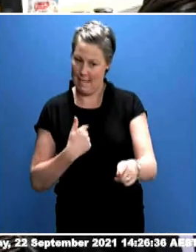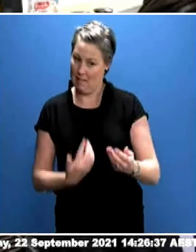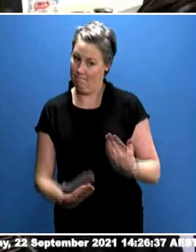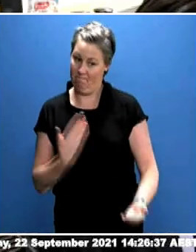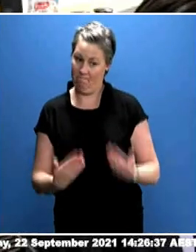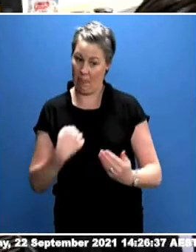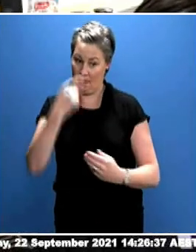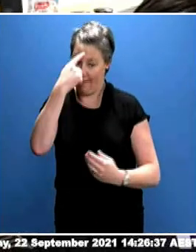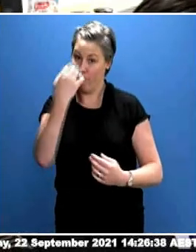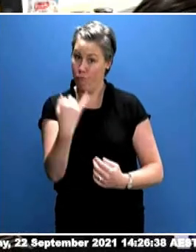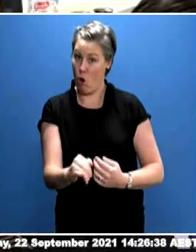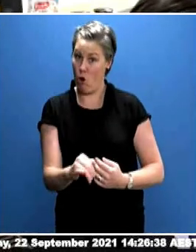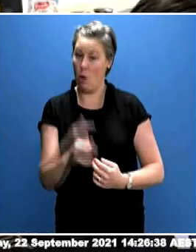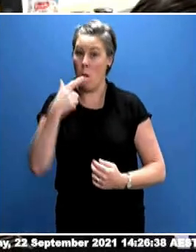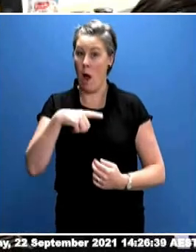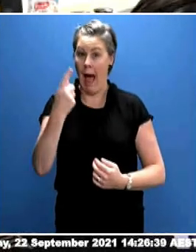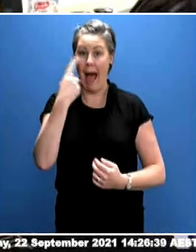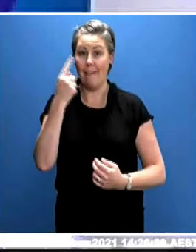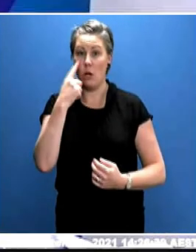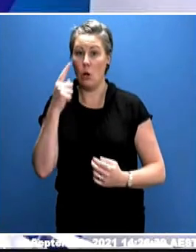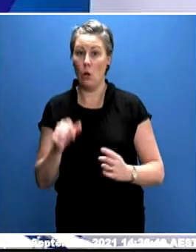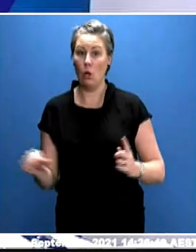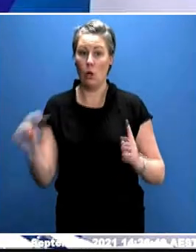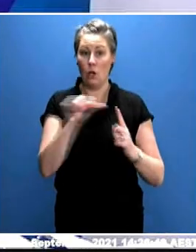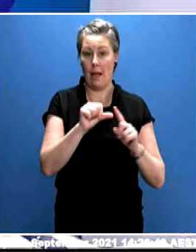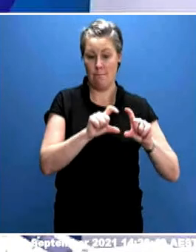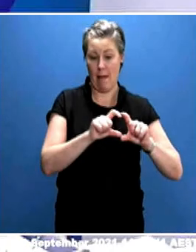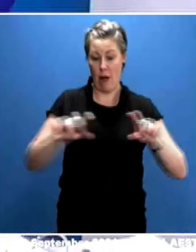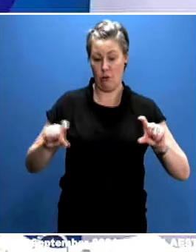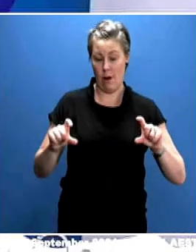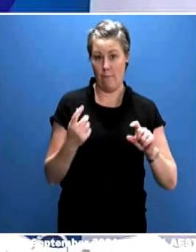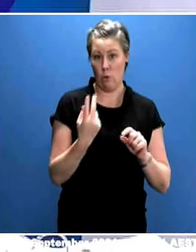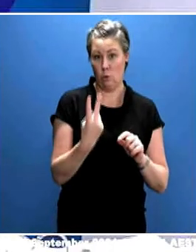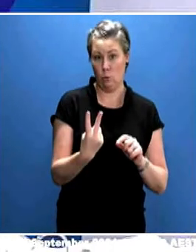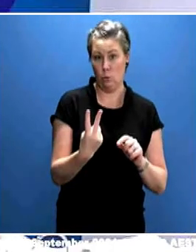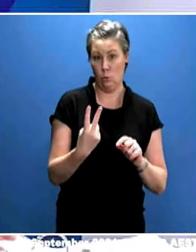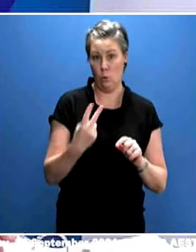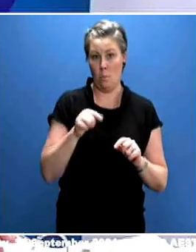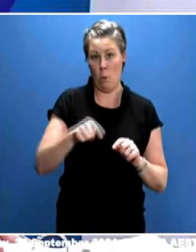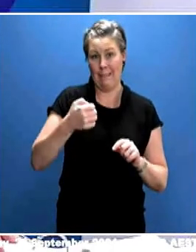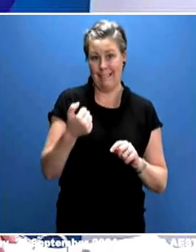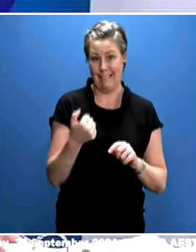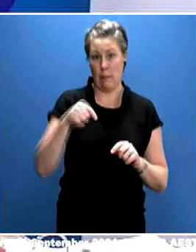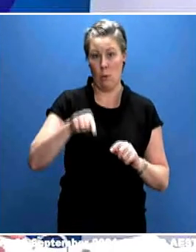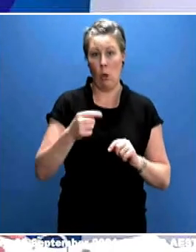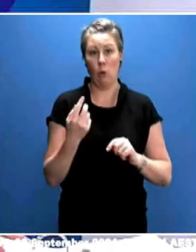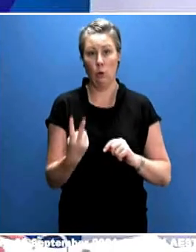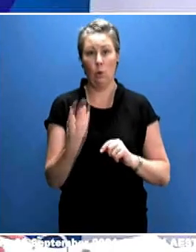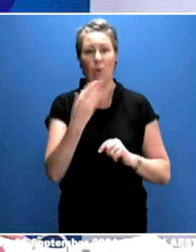If you go to paragraph 2.6.2 of the 2019 review, it gives you frequency of